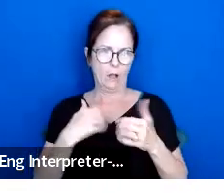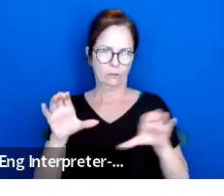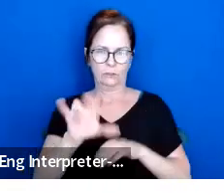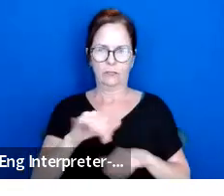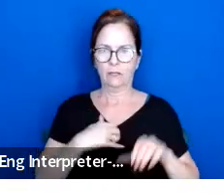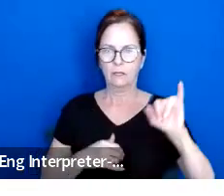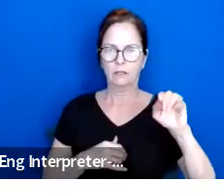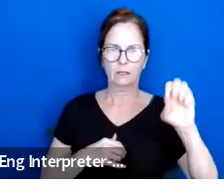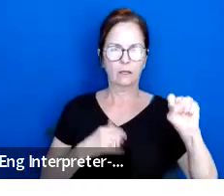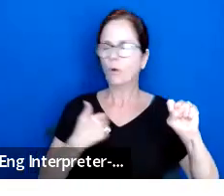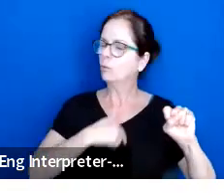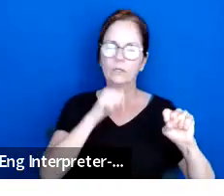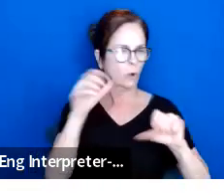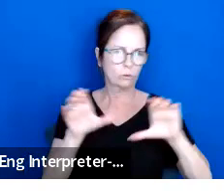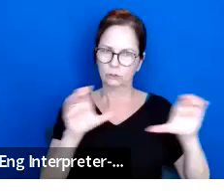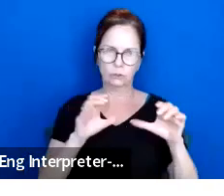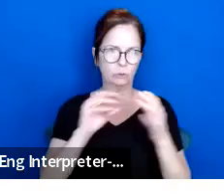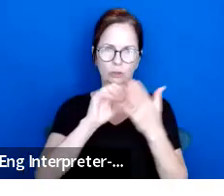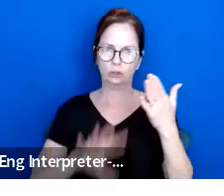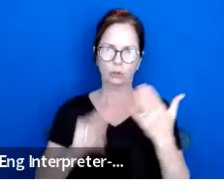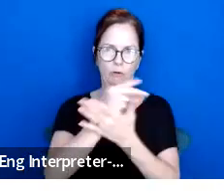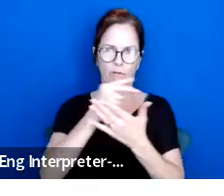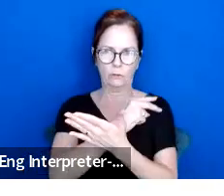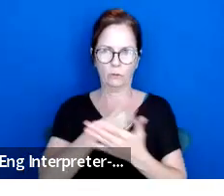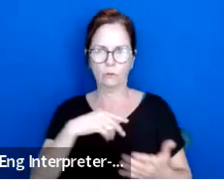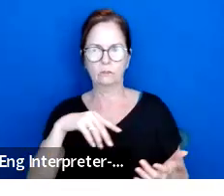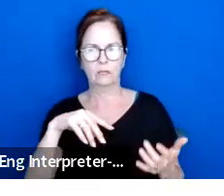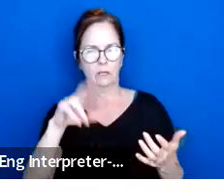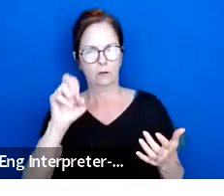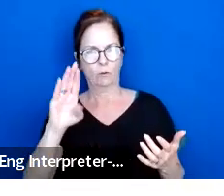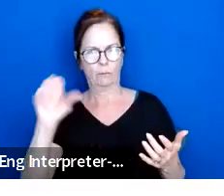Yeah. Now what is that?